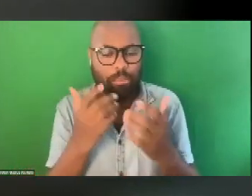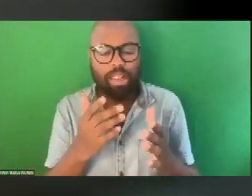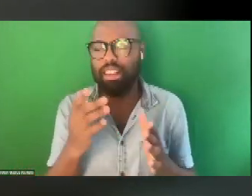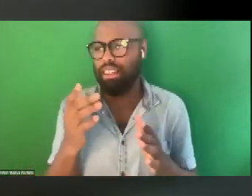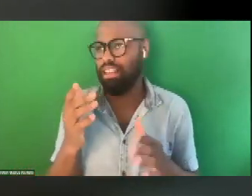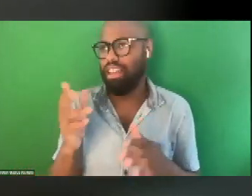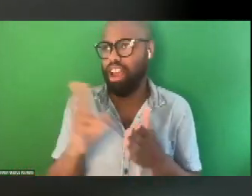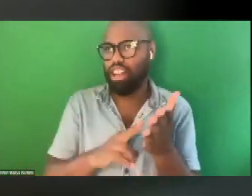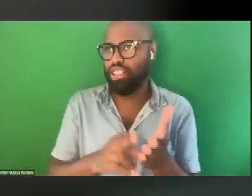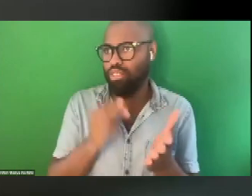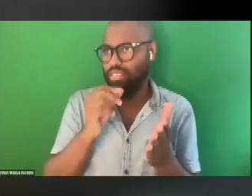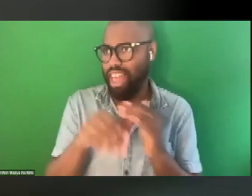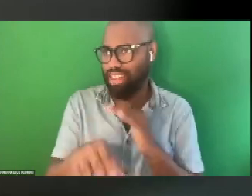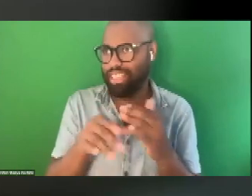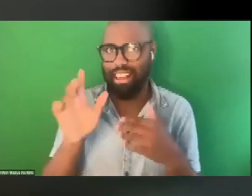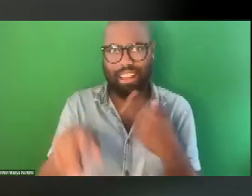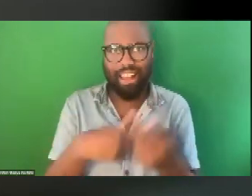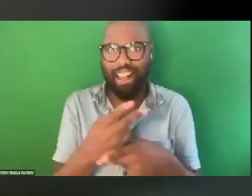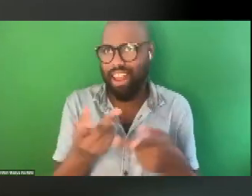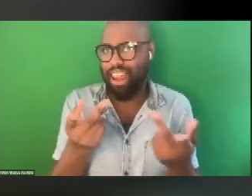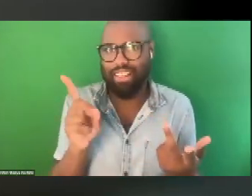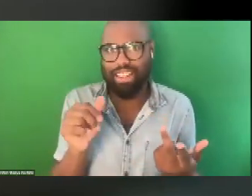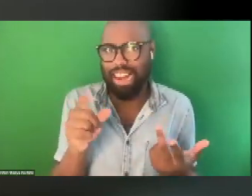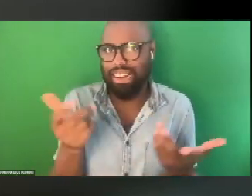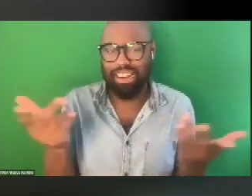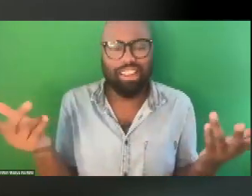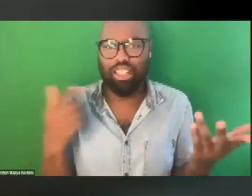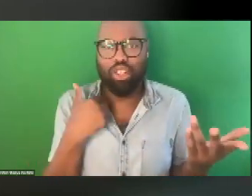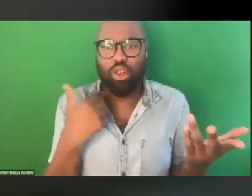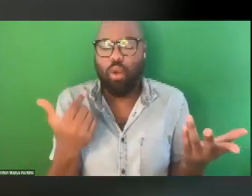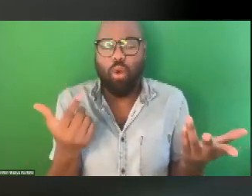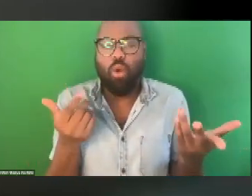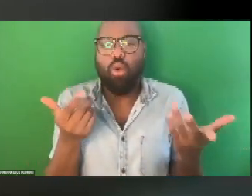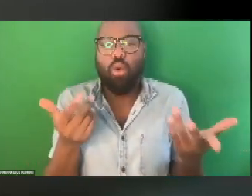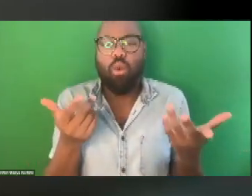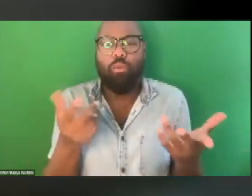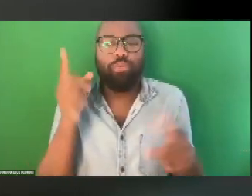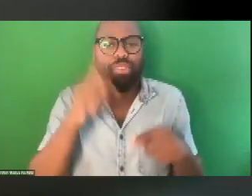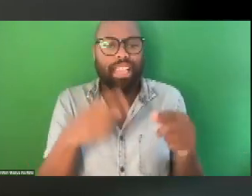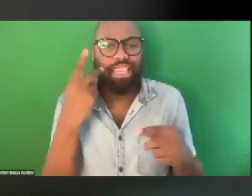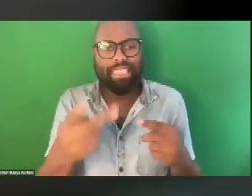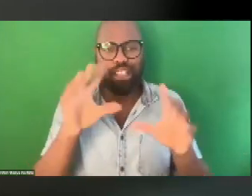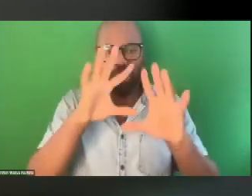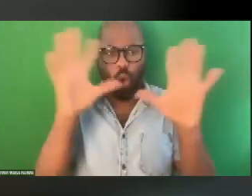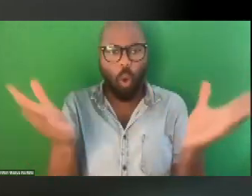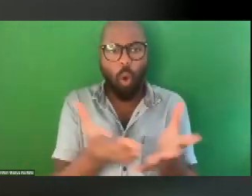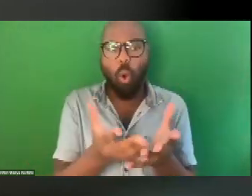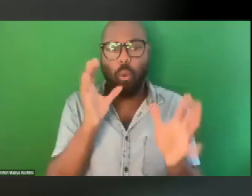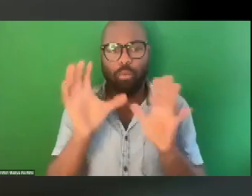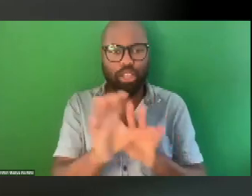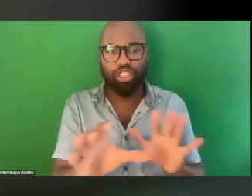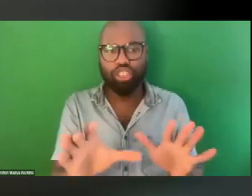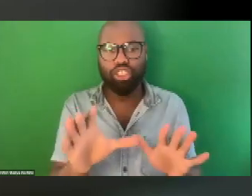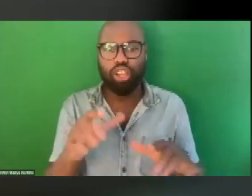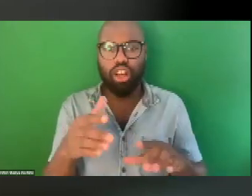And you can't see the whole picture unless you have access to both